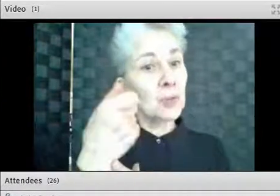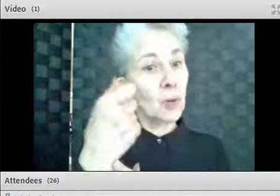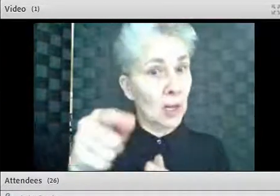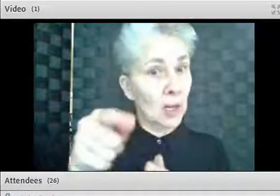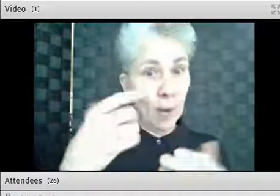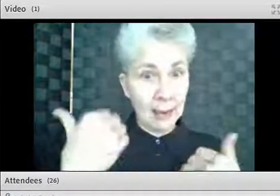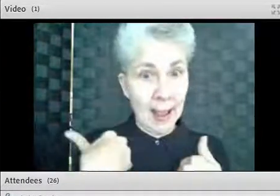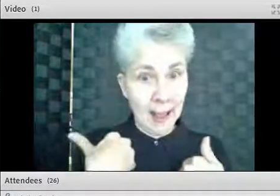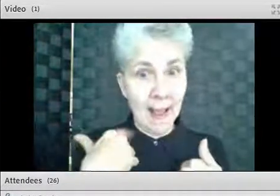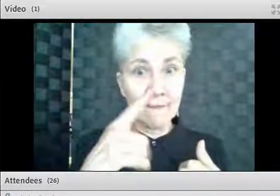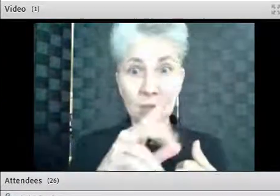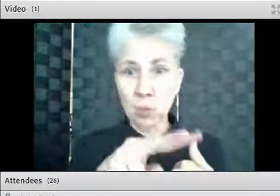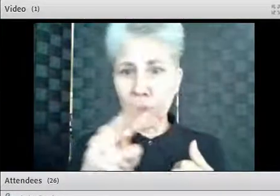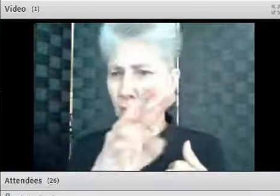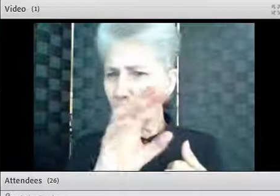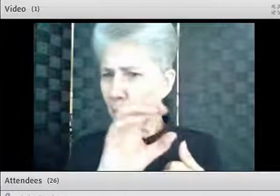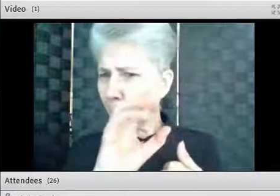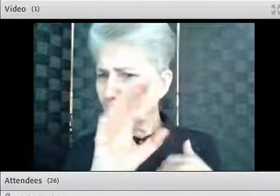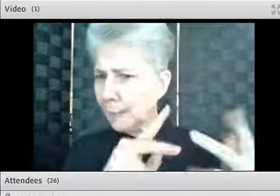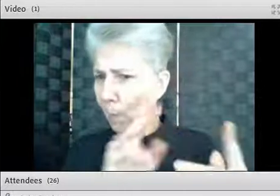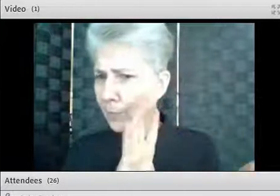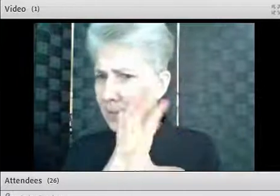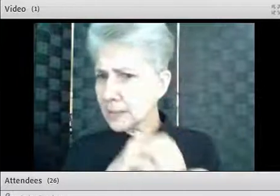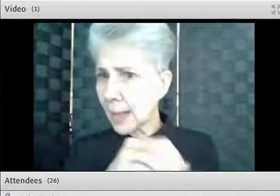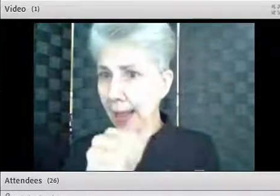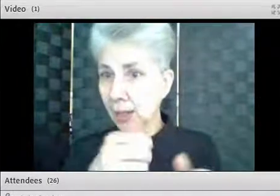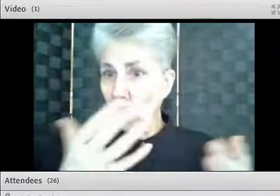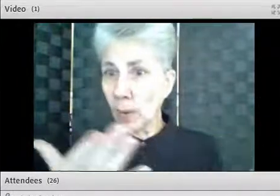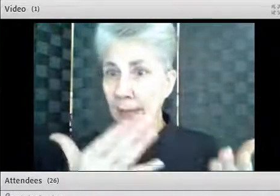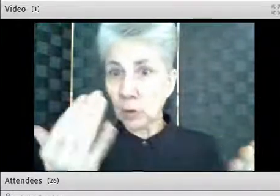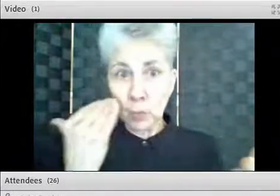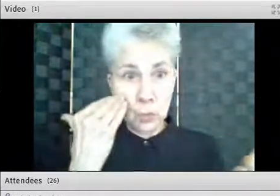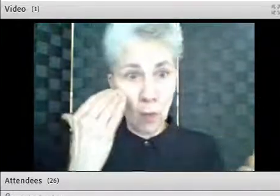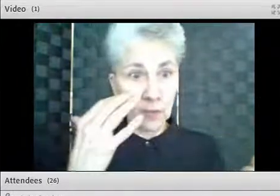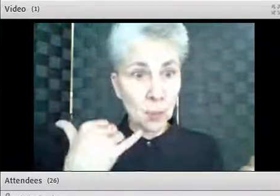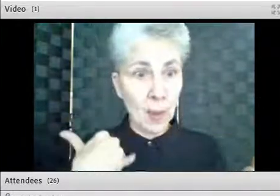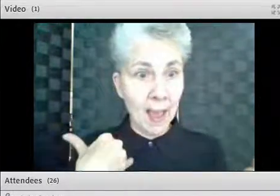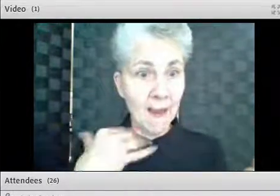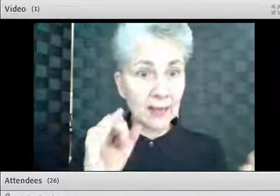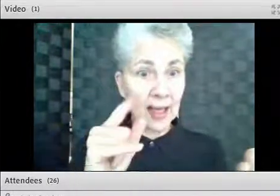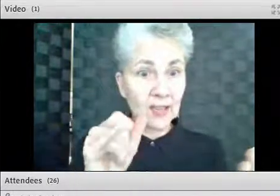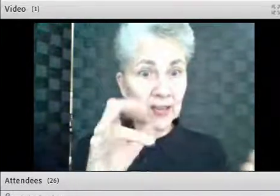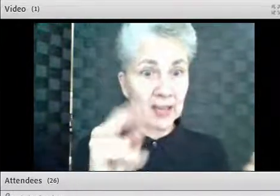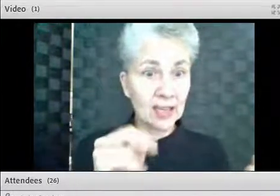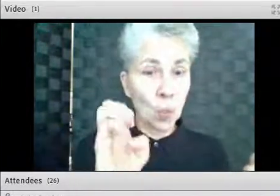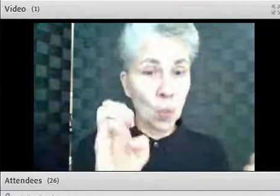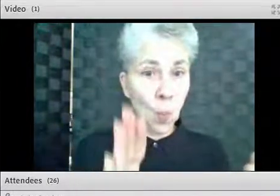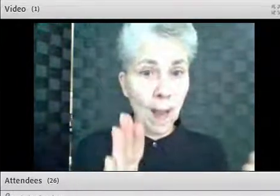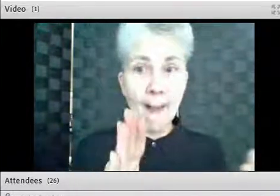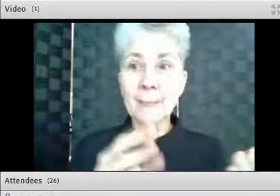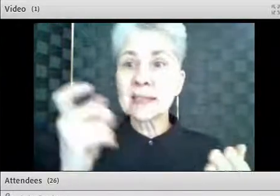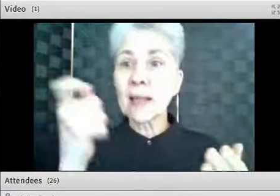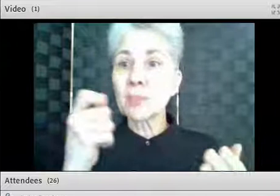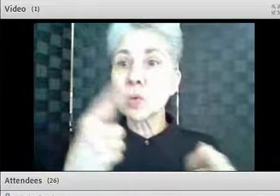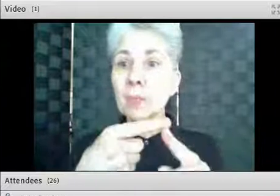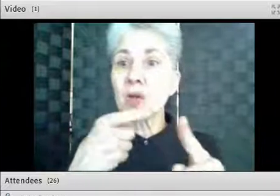So does anyone here, do you know if you have Classification Web, like a subscription for your institution to Classification Web?